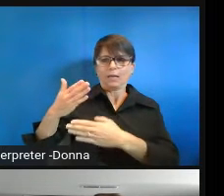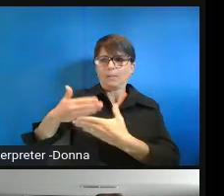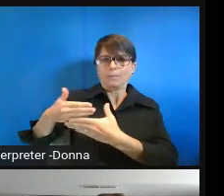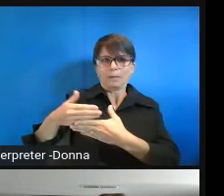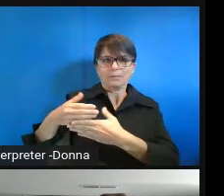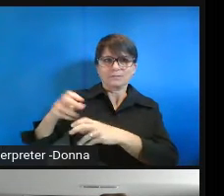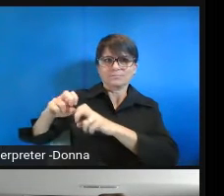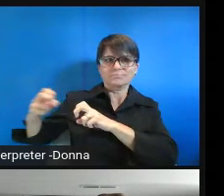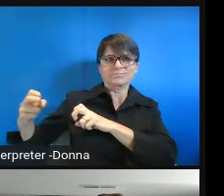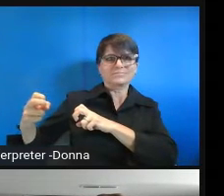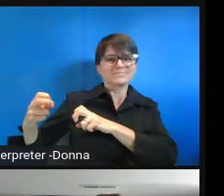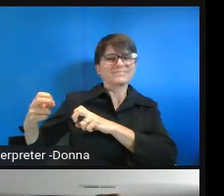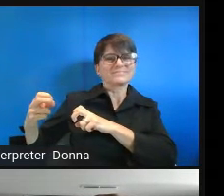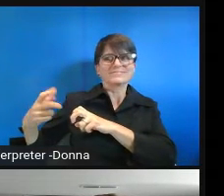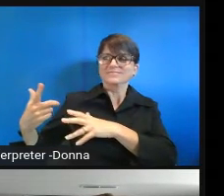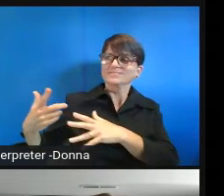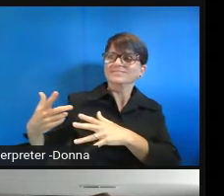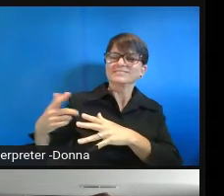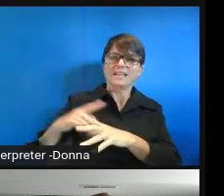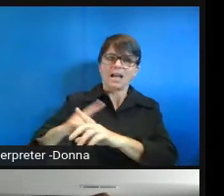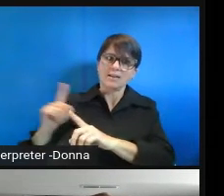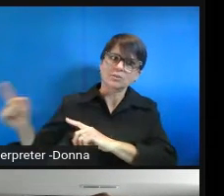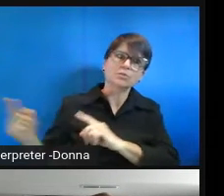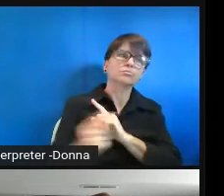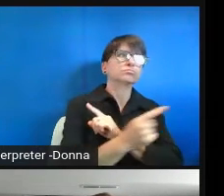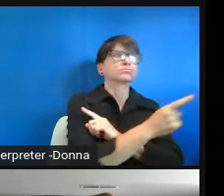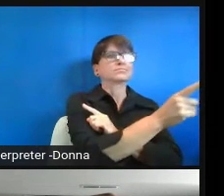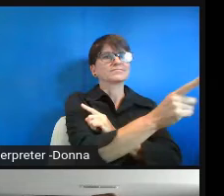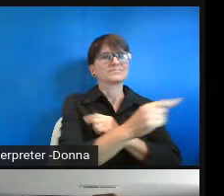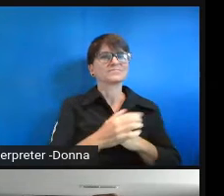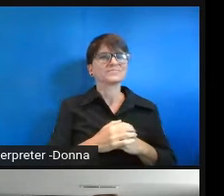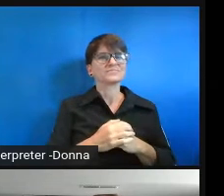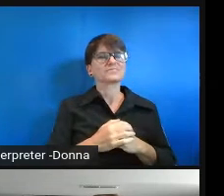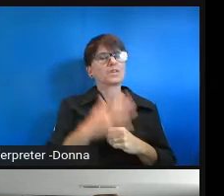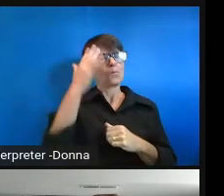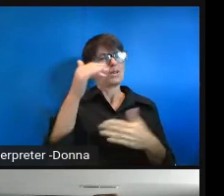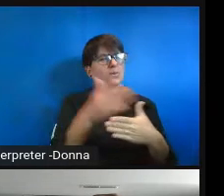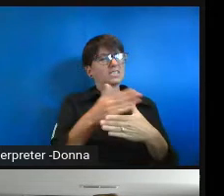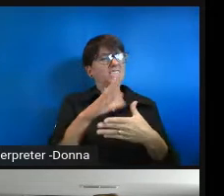Why do I share this? We're all constantly being made aware of our mortality